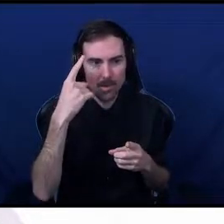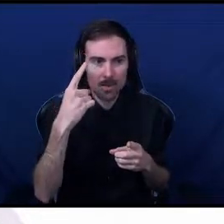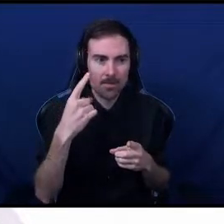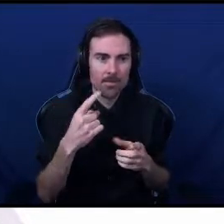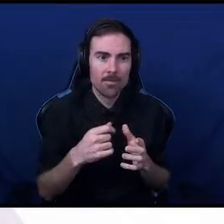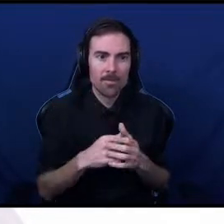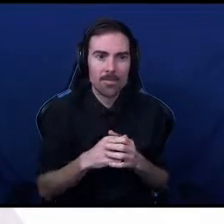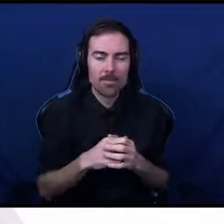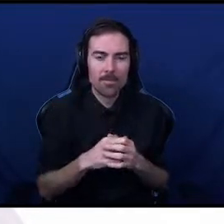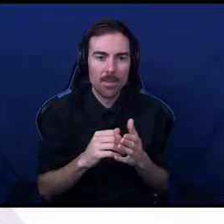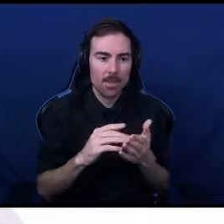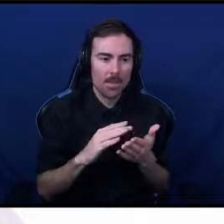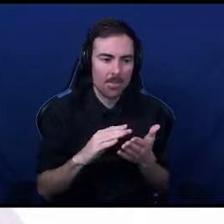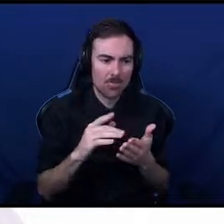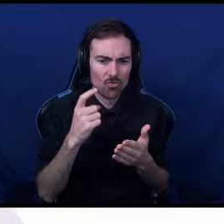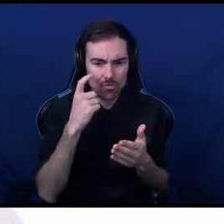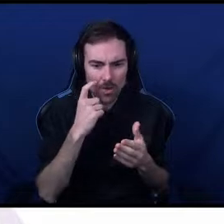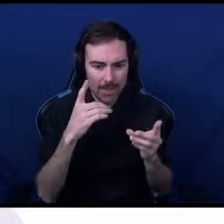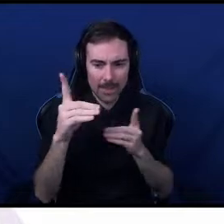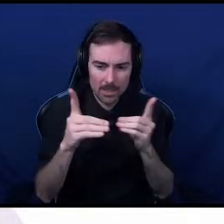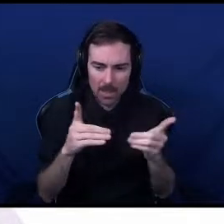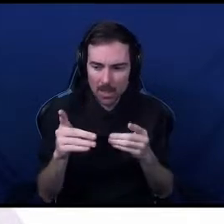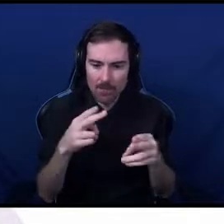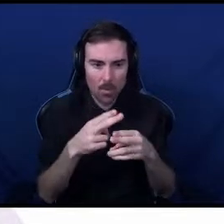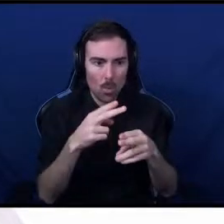diversity of human experience, not just designing for kind of